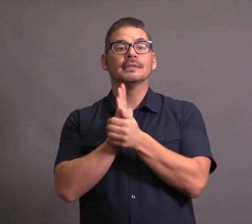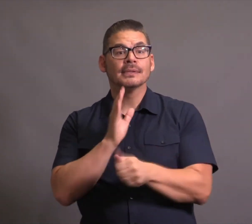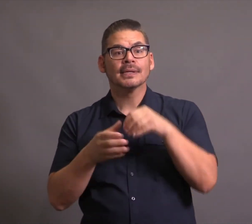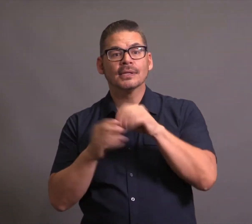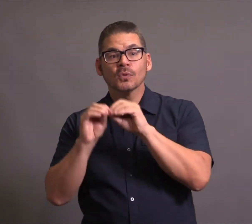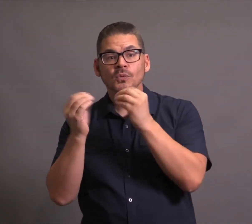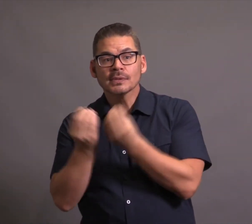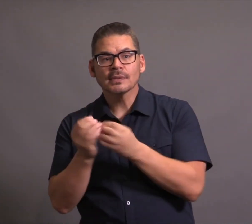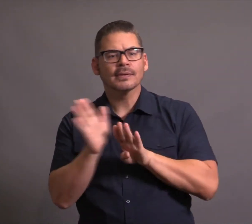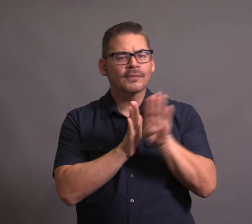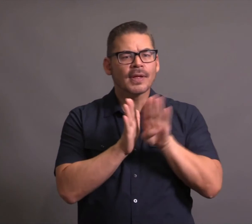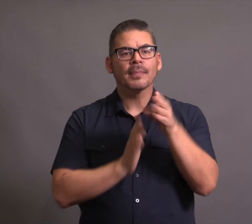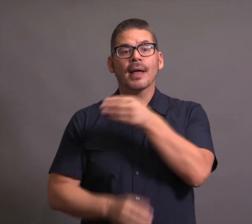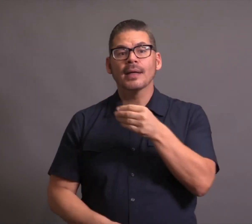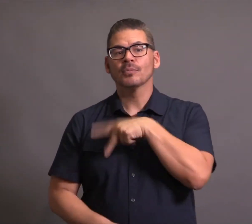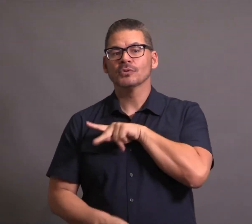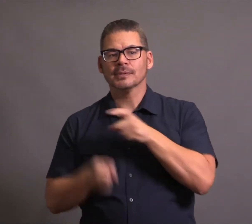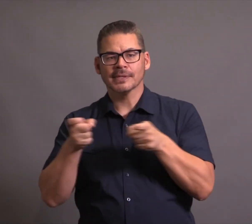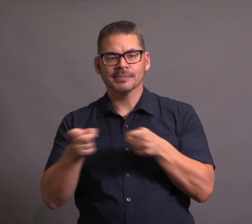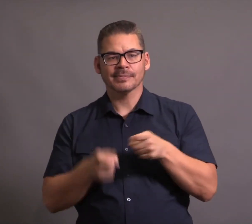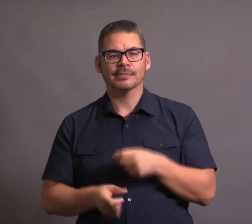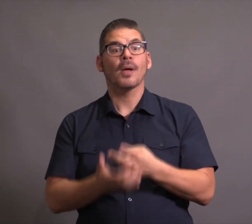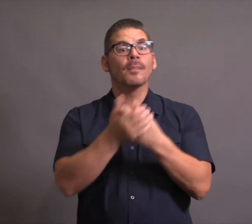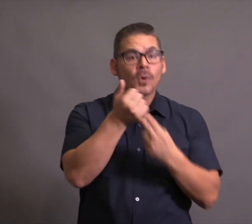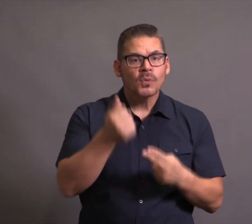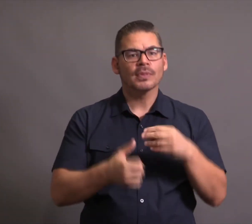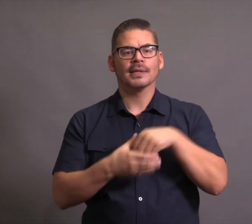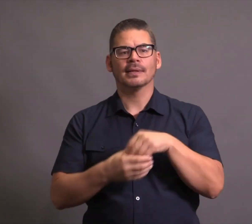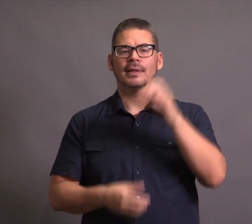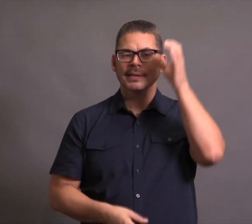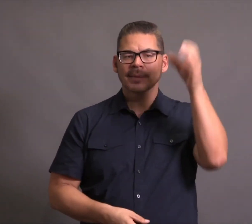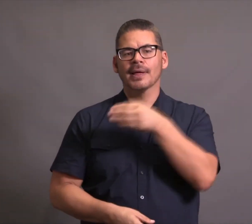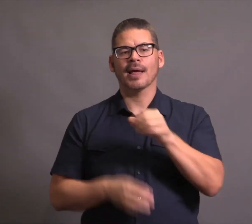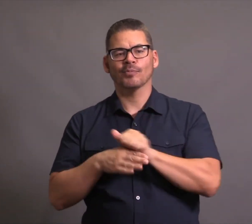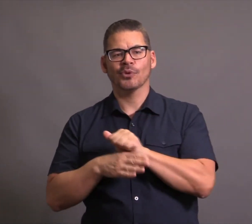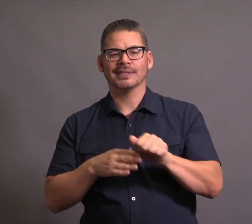Skilled in organization development and personnel management, both in their concepts and practices.